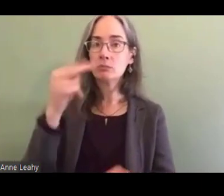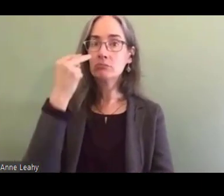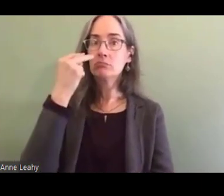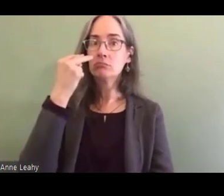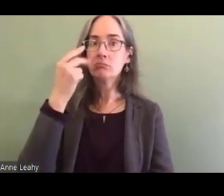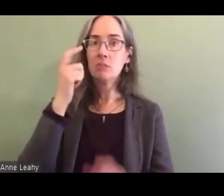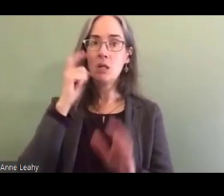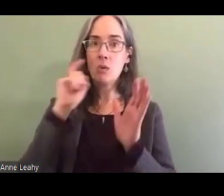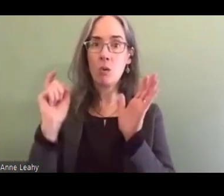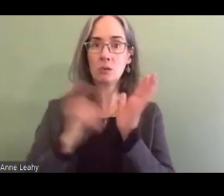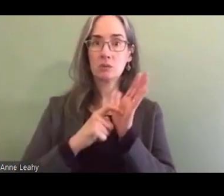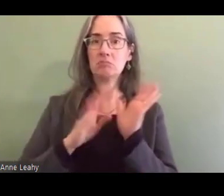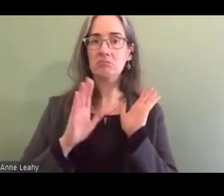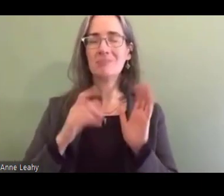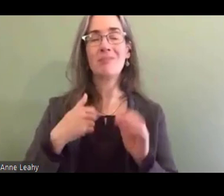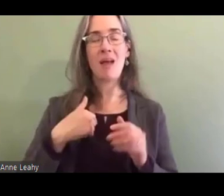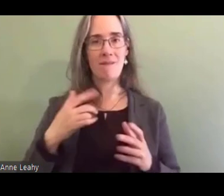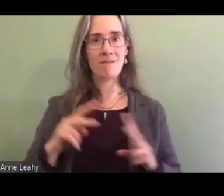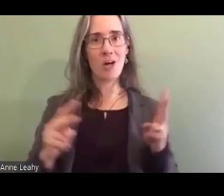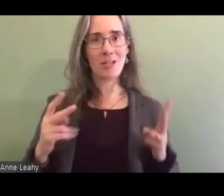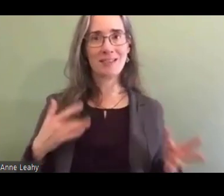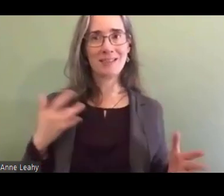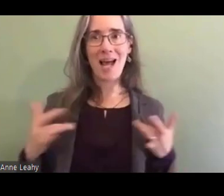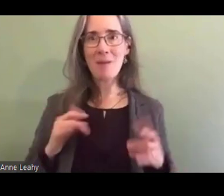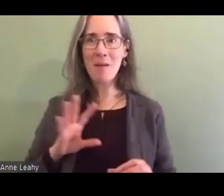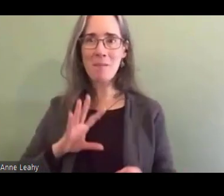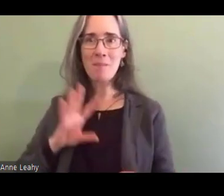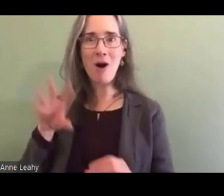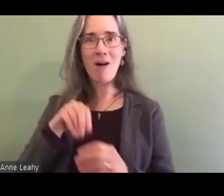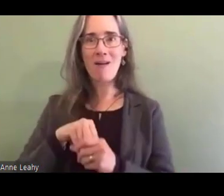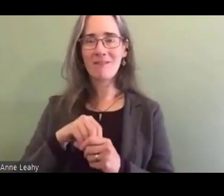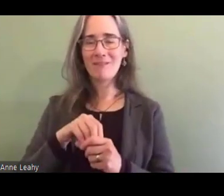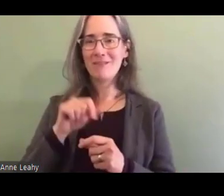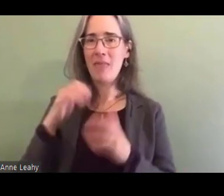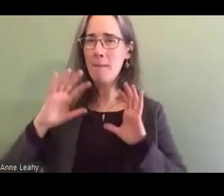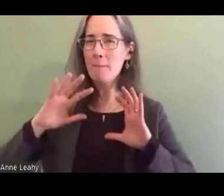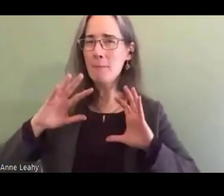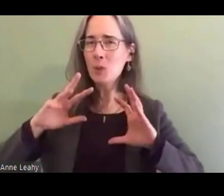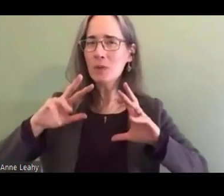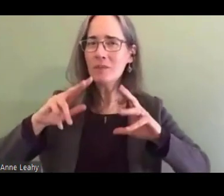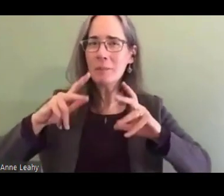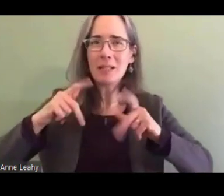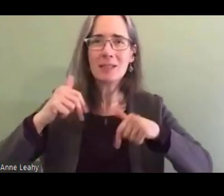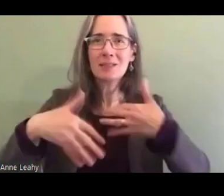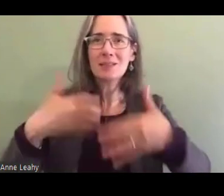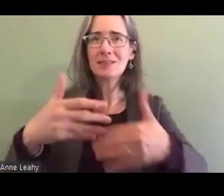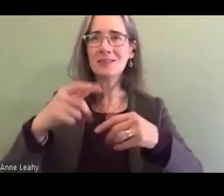And so I was very excited to be a part of a movement